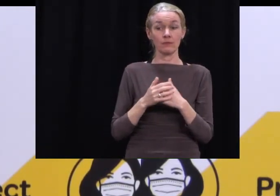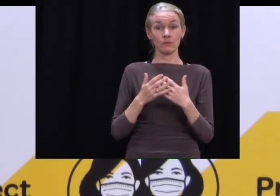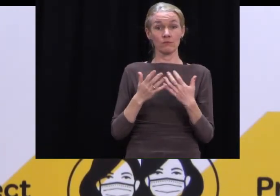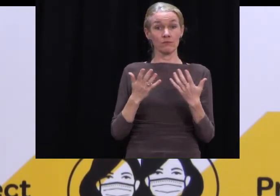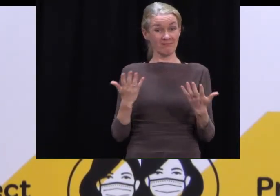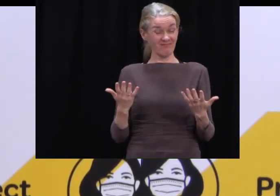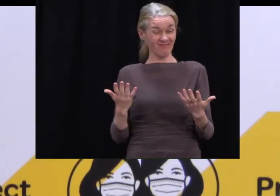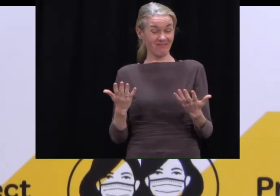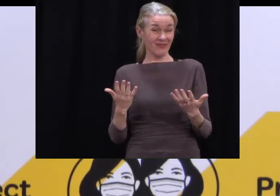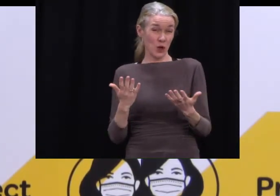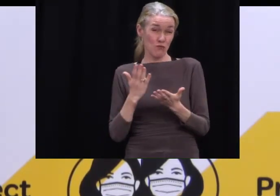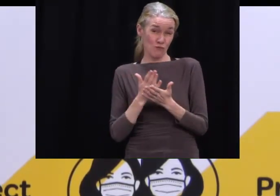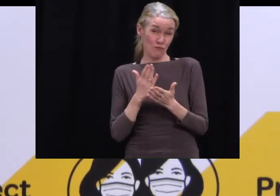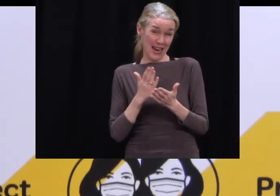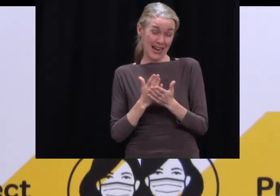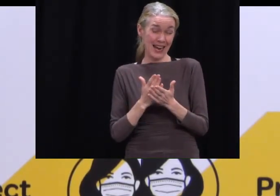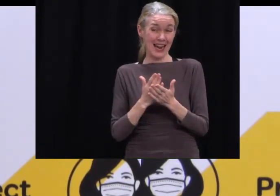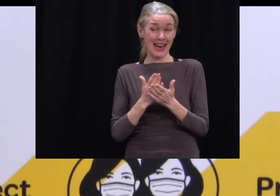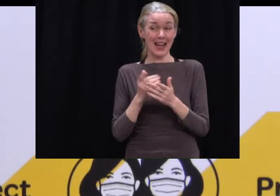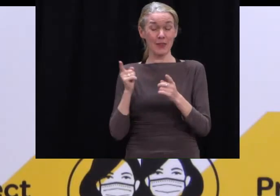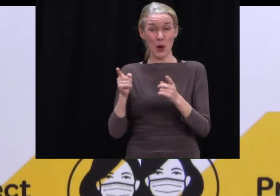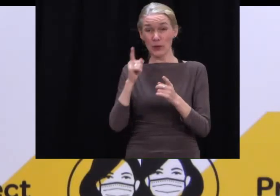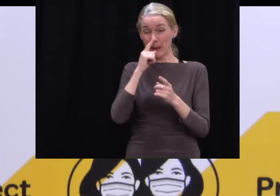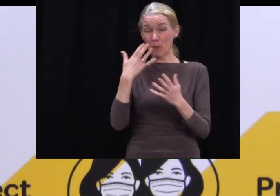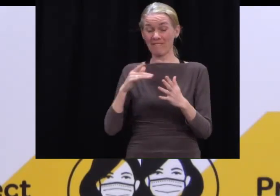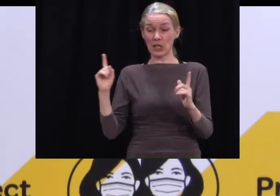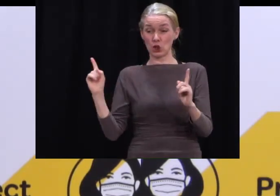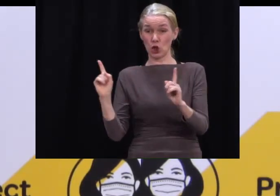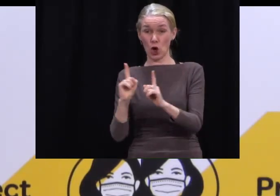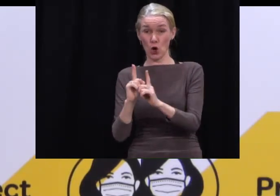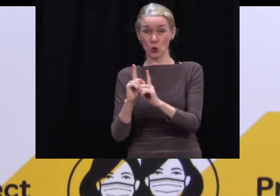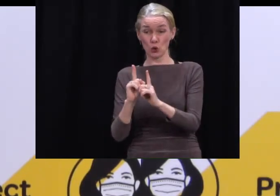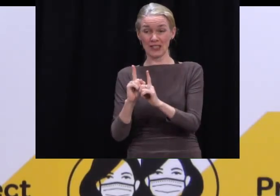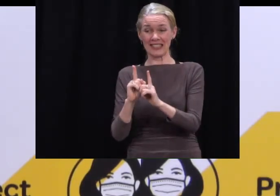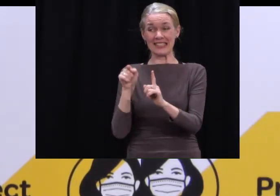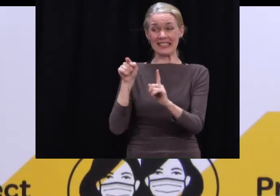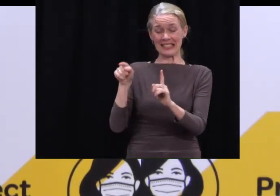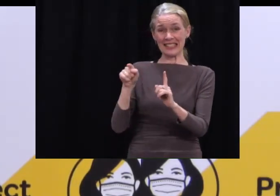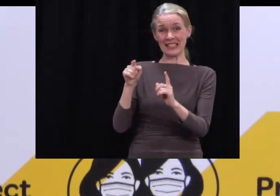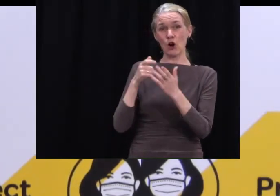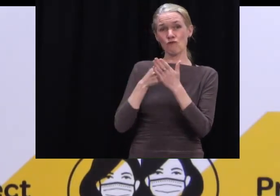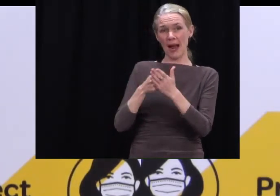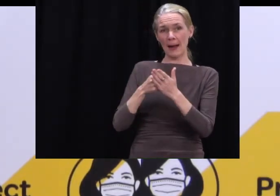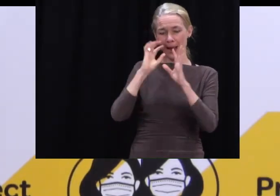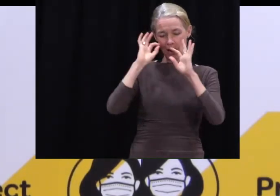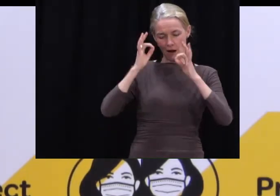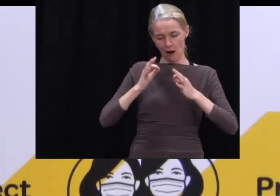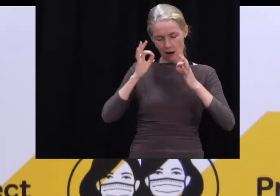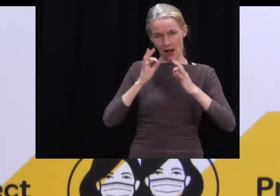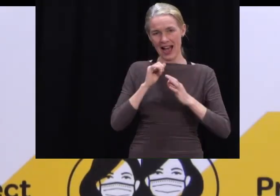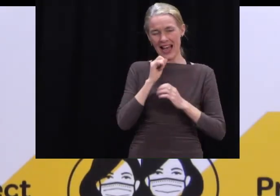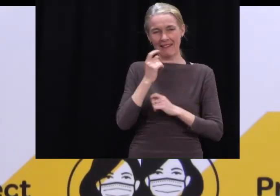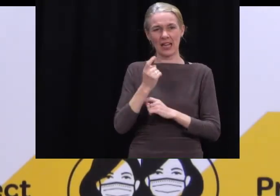contact with others, of course, that may be a natural byproduct of just evacuating people. Just